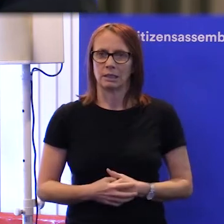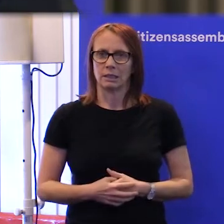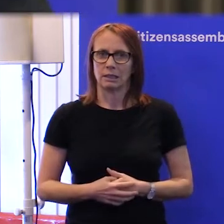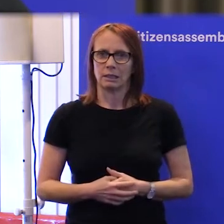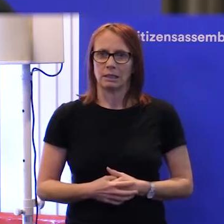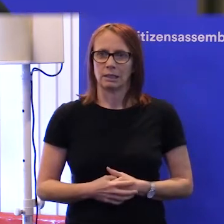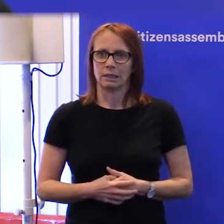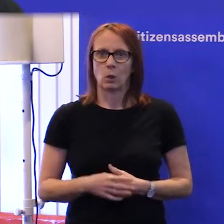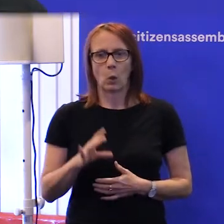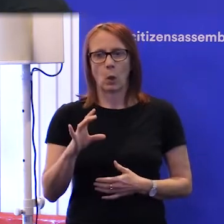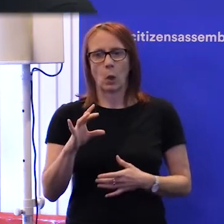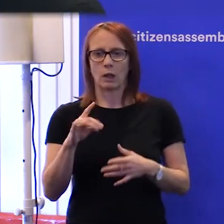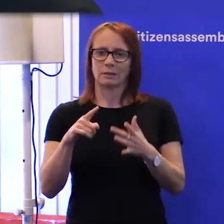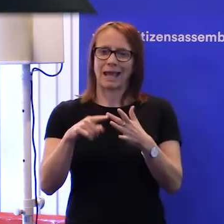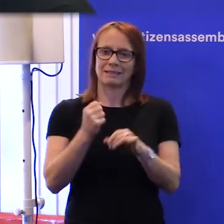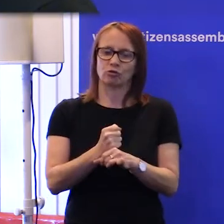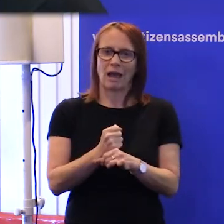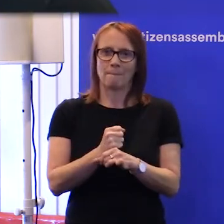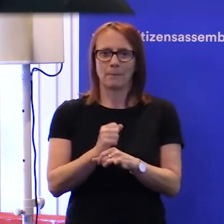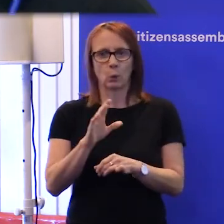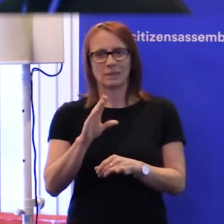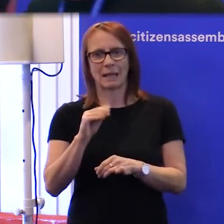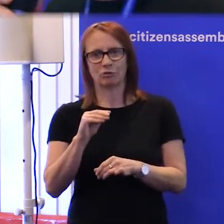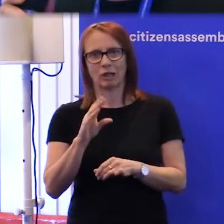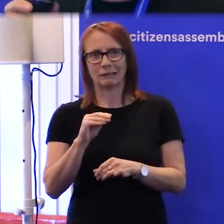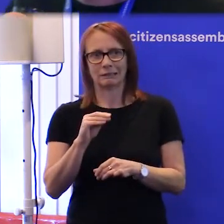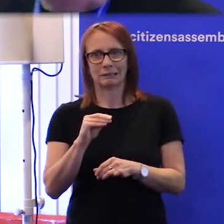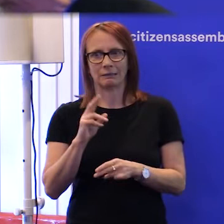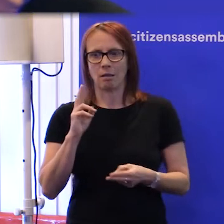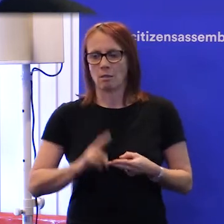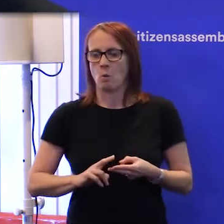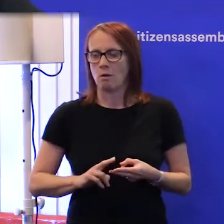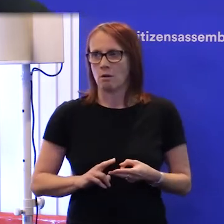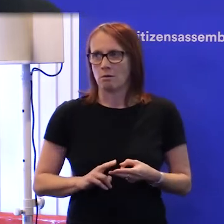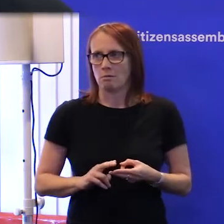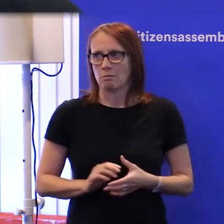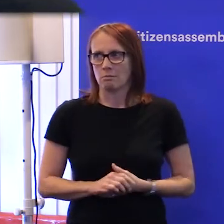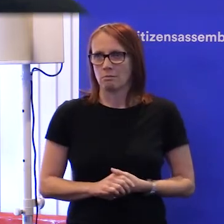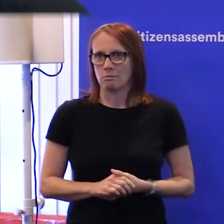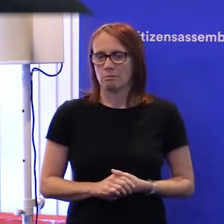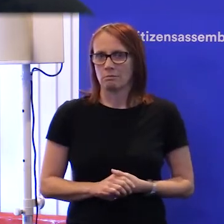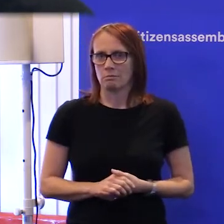Instagram and snapchat which are a little bit lower but if you're getting